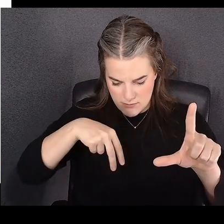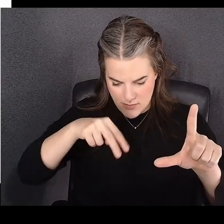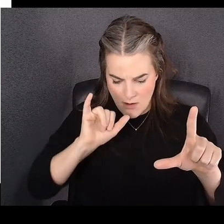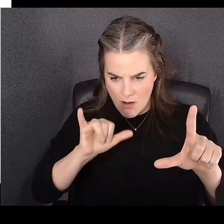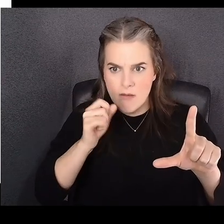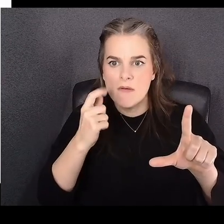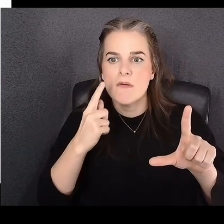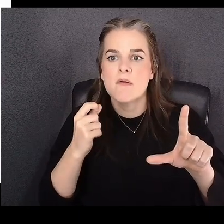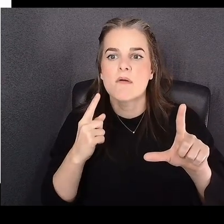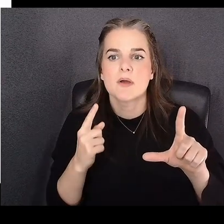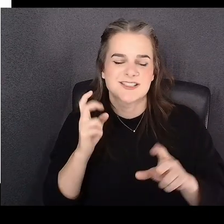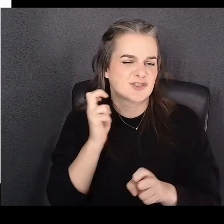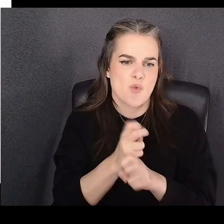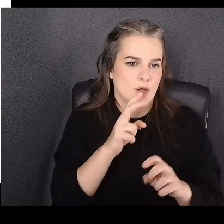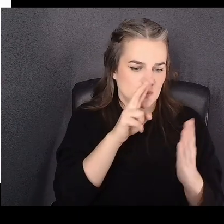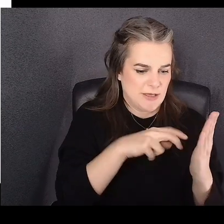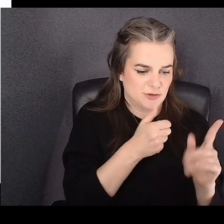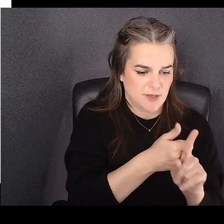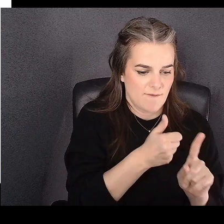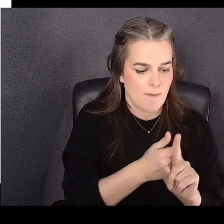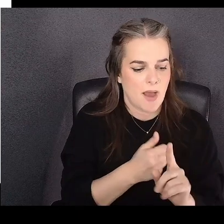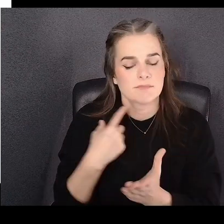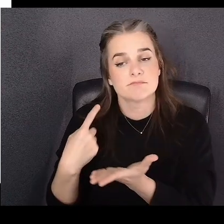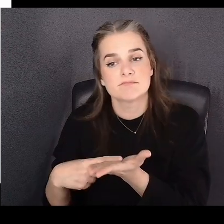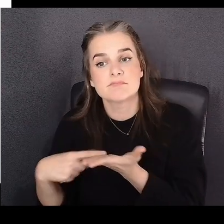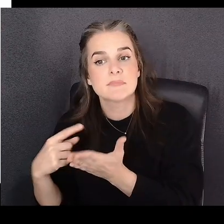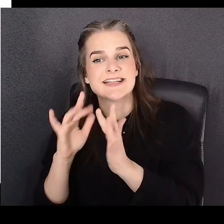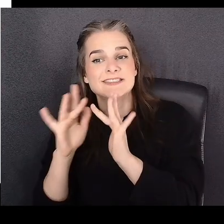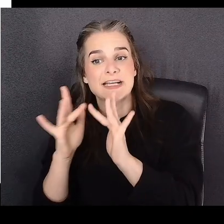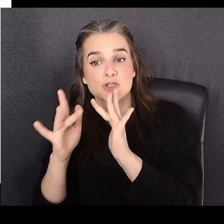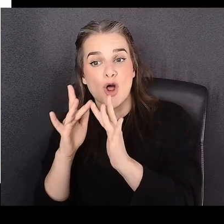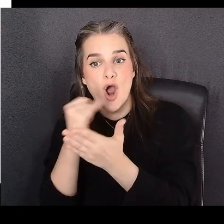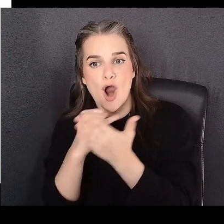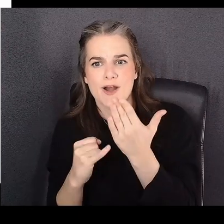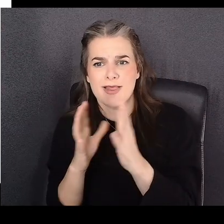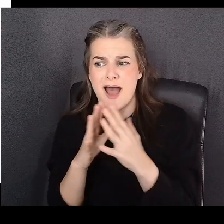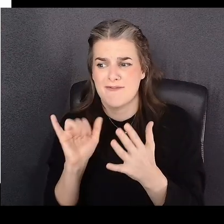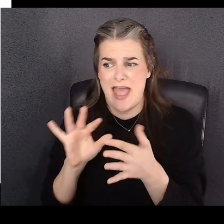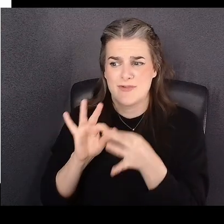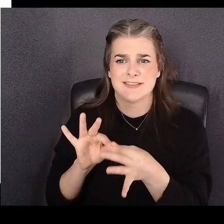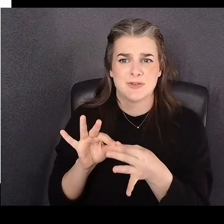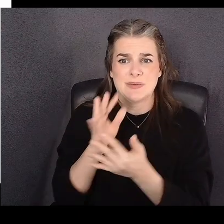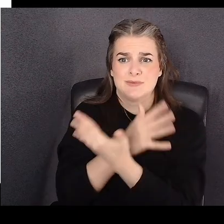And a lot of it is just social connectedness. I mean, what a huge modality, especially during COVID.